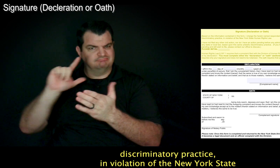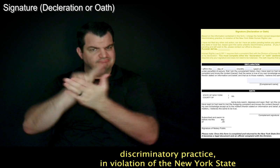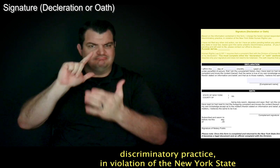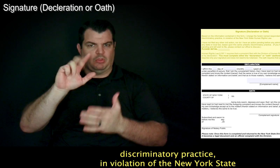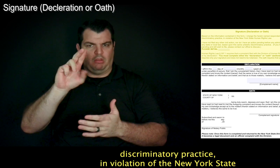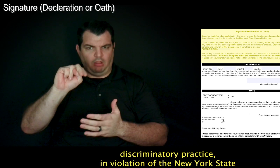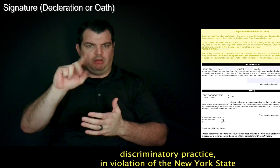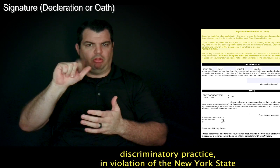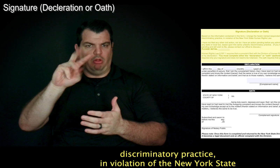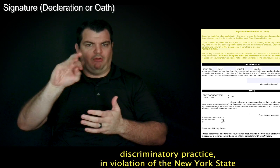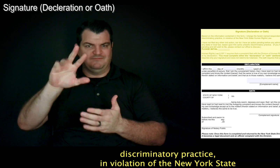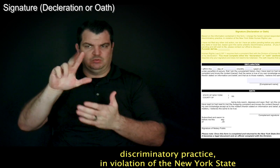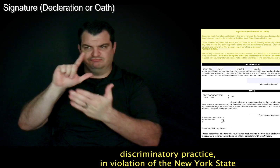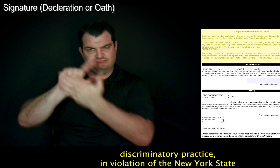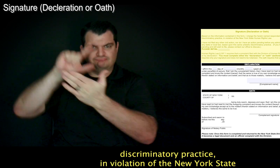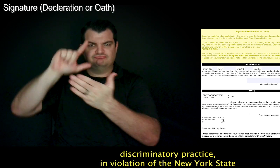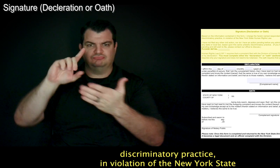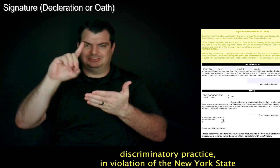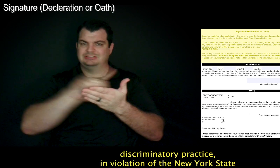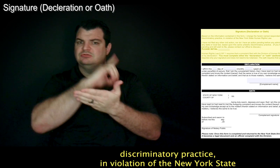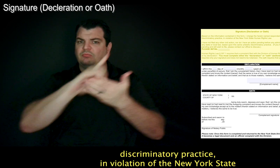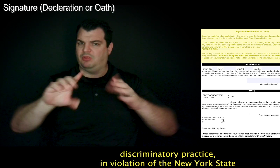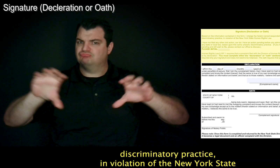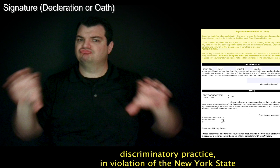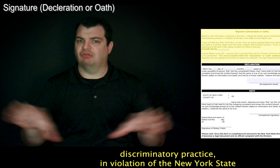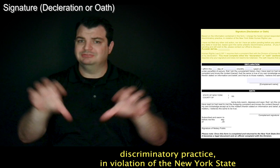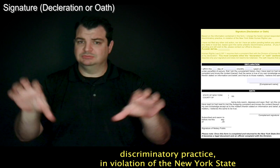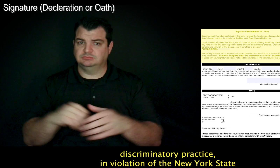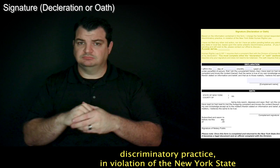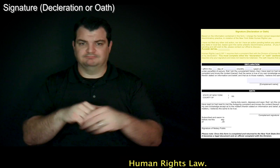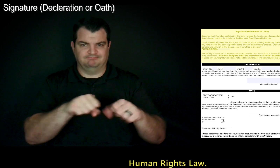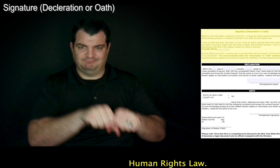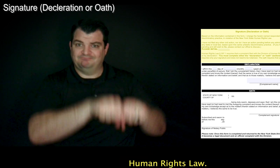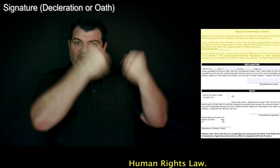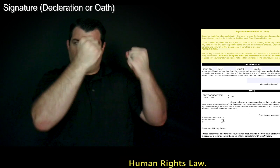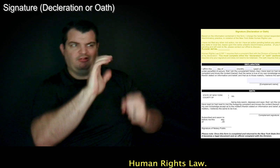discriminatory practice, in violation of the New York State Human Rights Law.